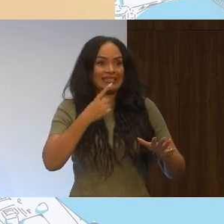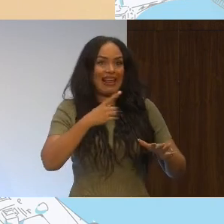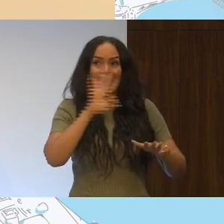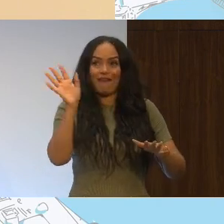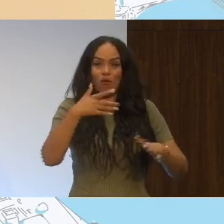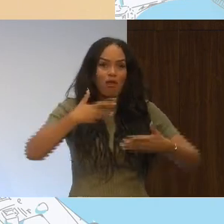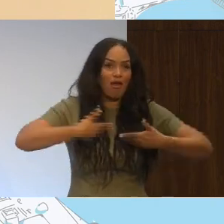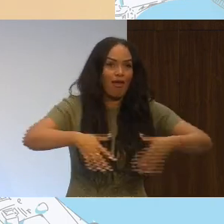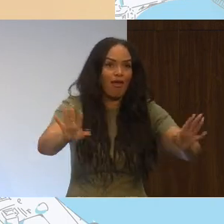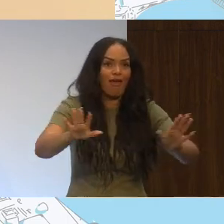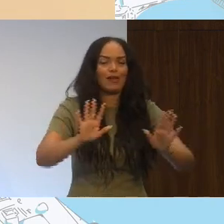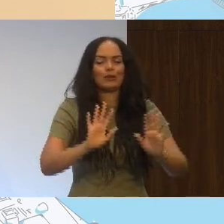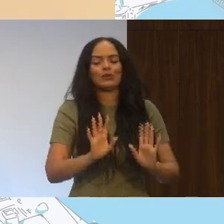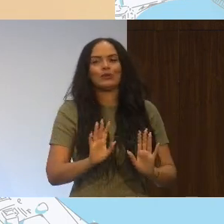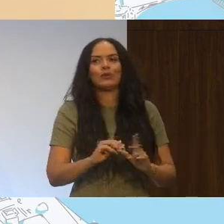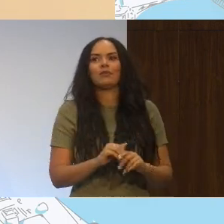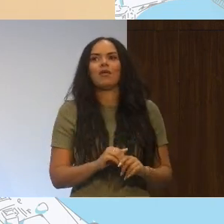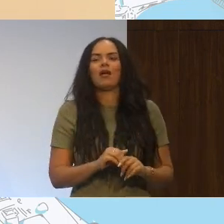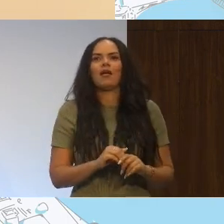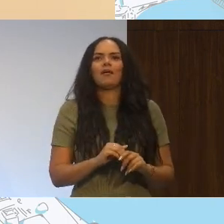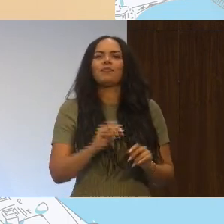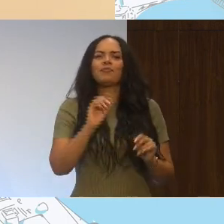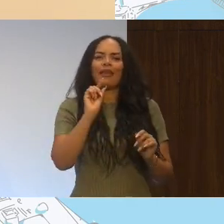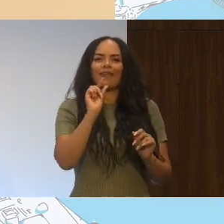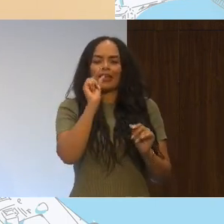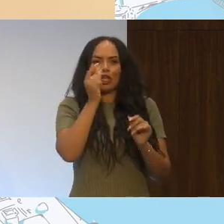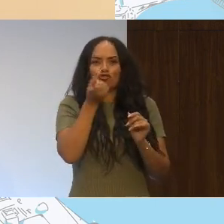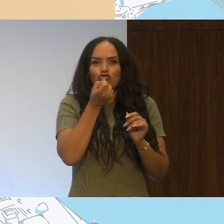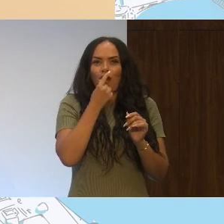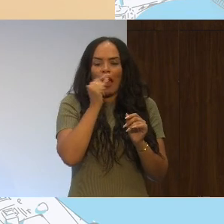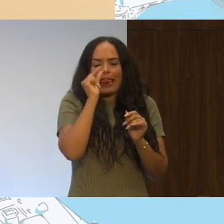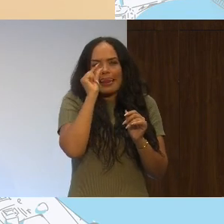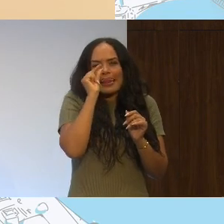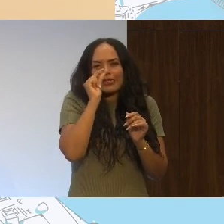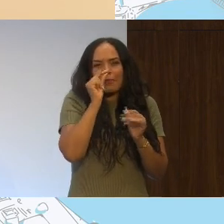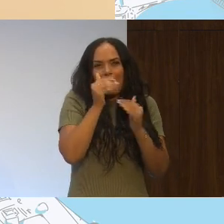but the drug that if you take a little bit more, you get a little bit better, then you don't have to take as much.